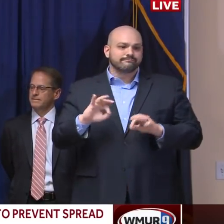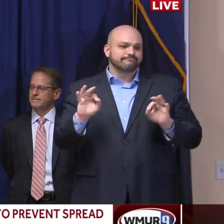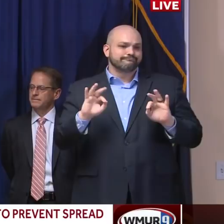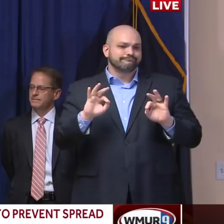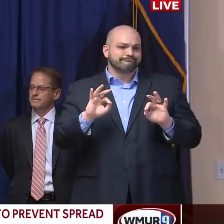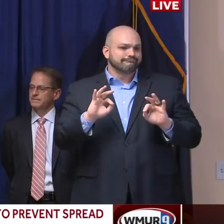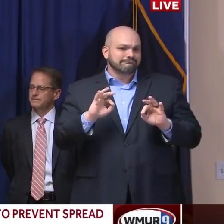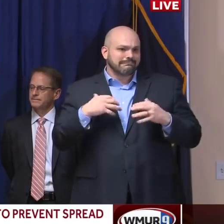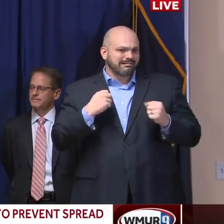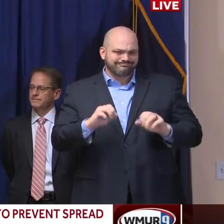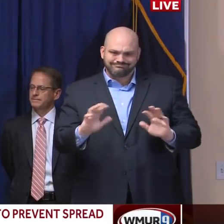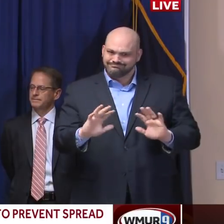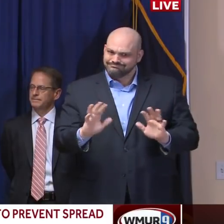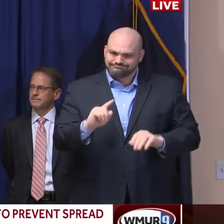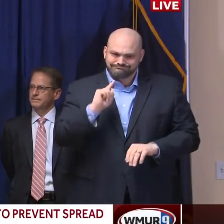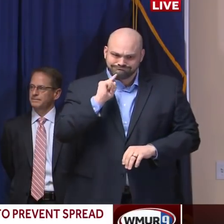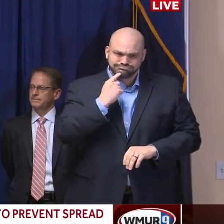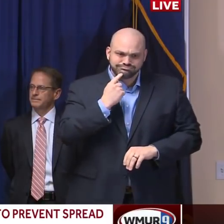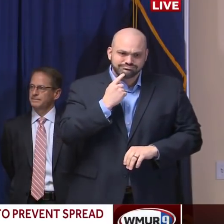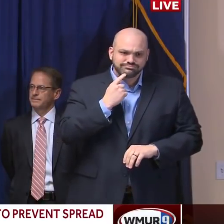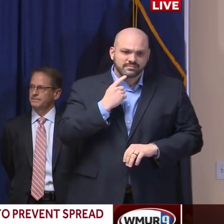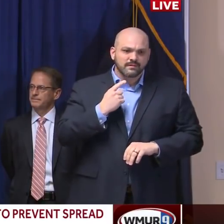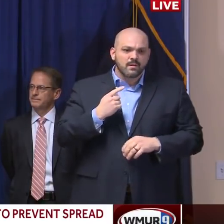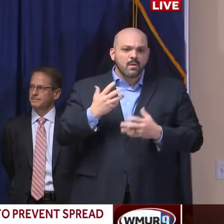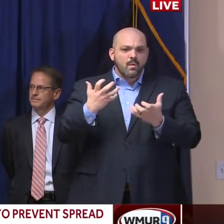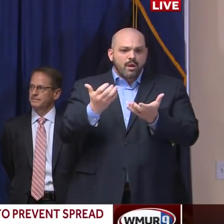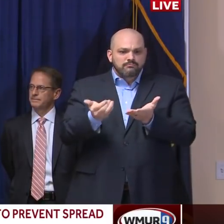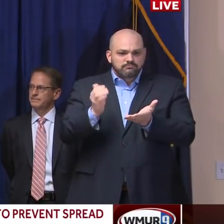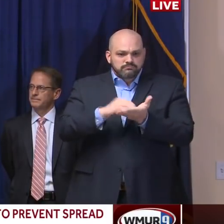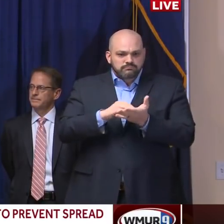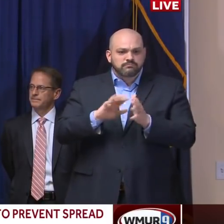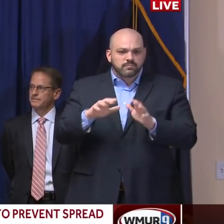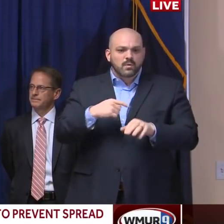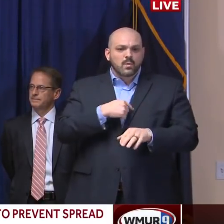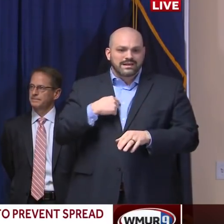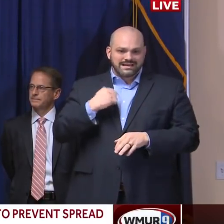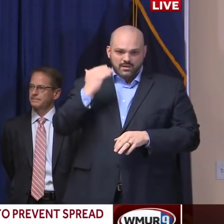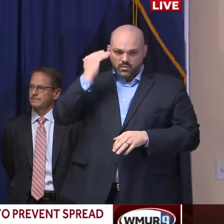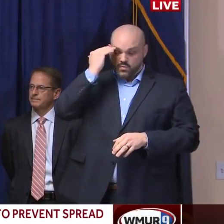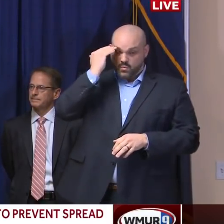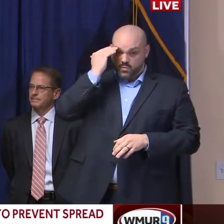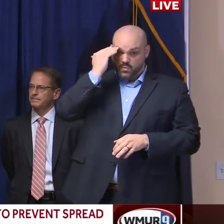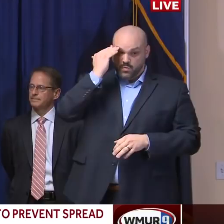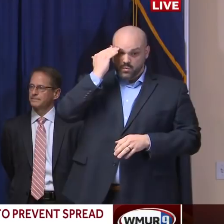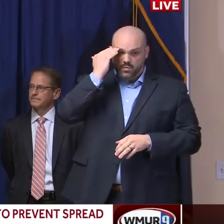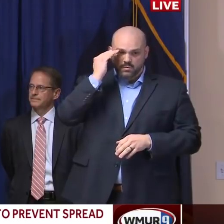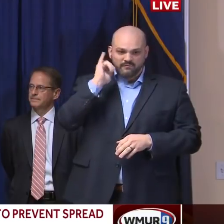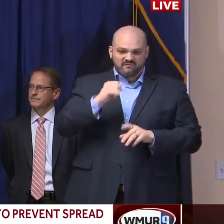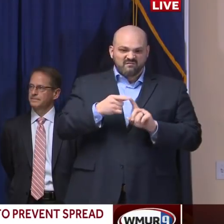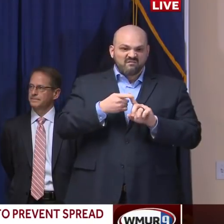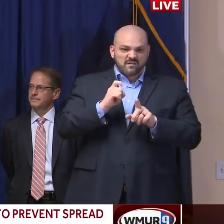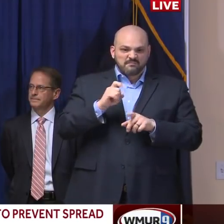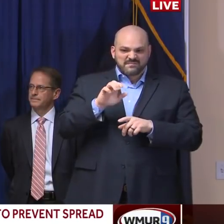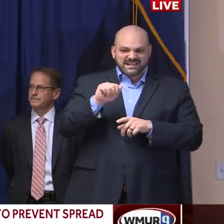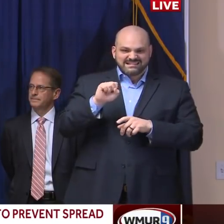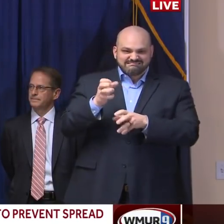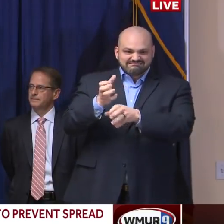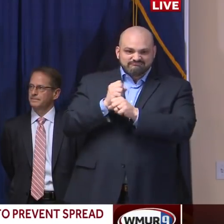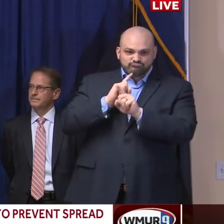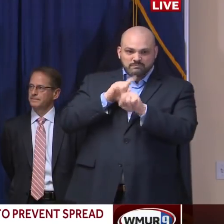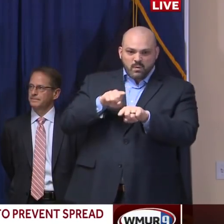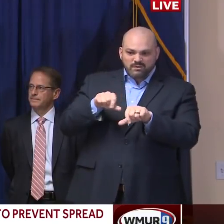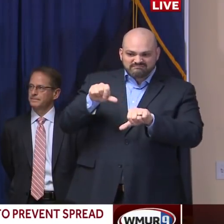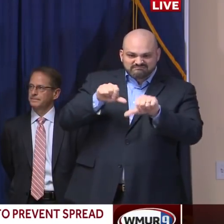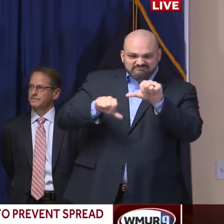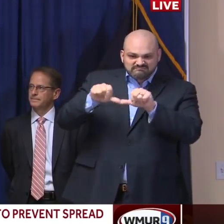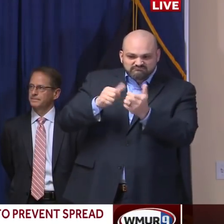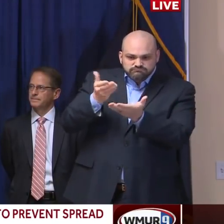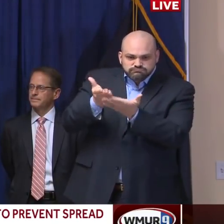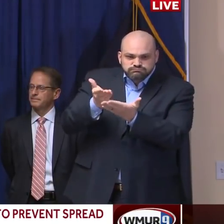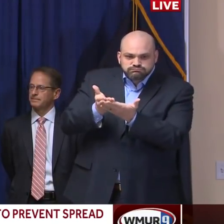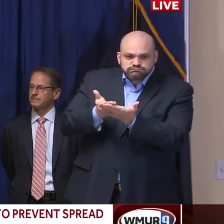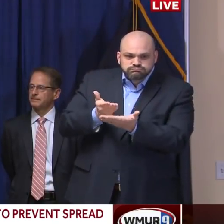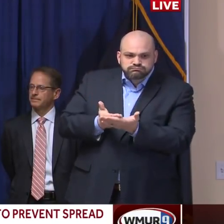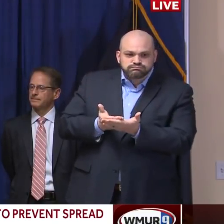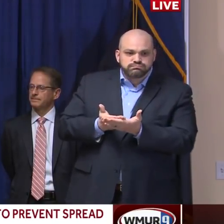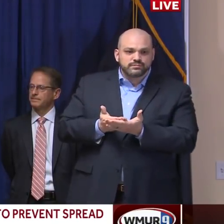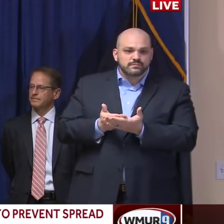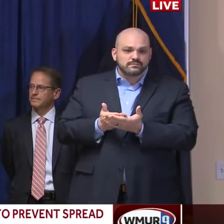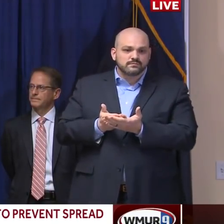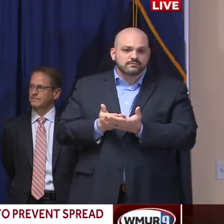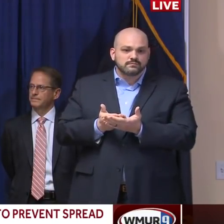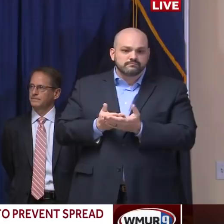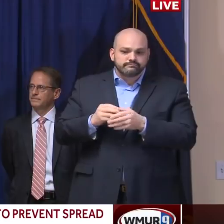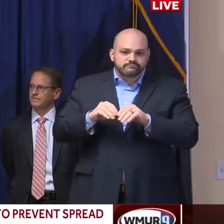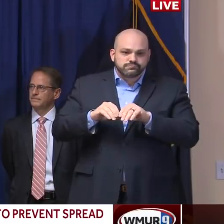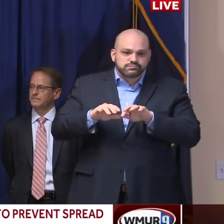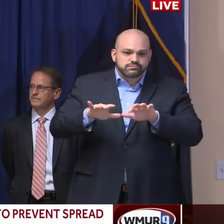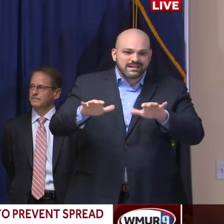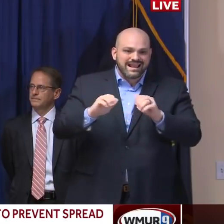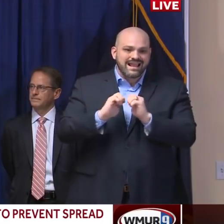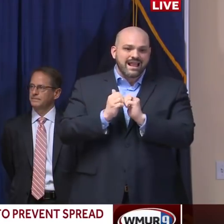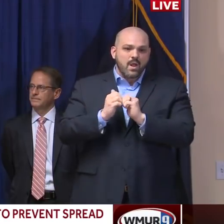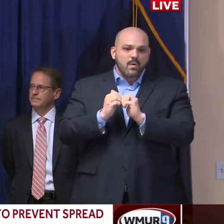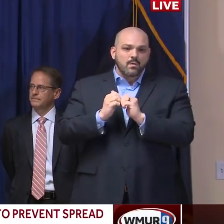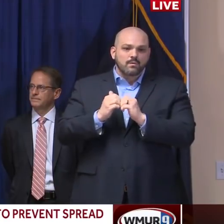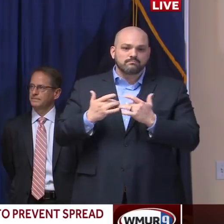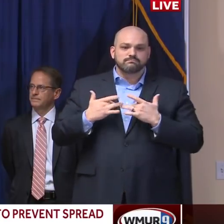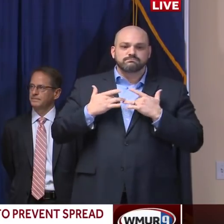THERE HAS BEEN SOME DISCUSSION AND CONCERNED THAT THERE MAY BE EIGHT TO MEDIC -- BE A SYSTEMATIC TRANSMISSION.